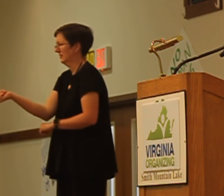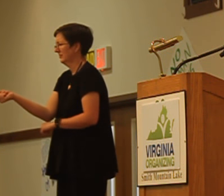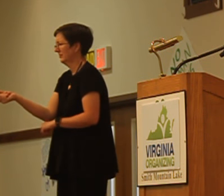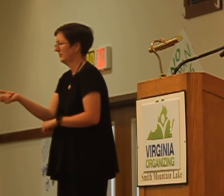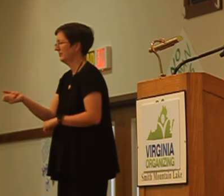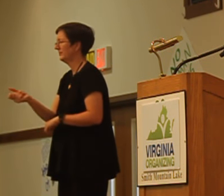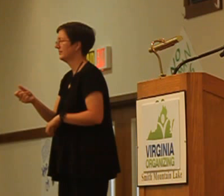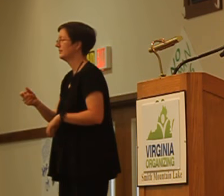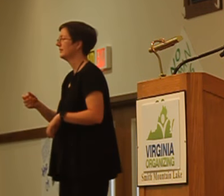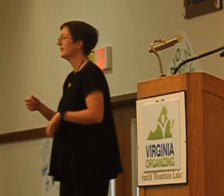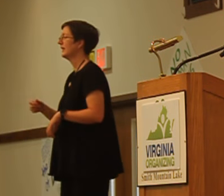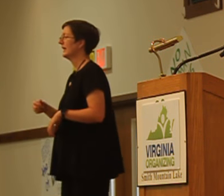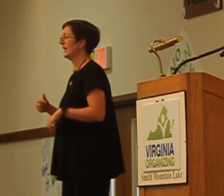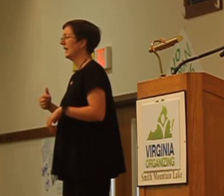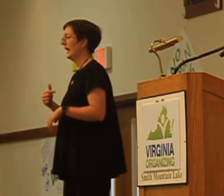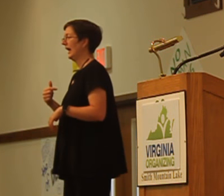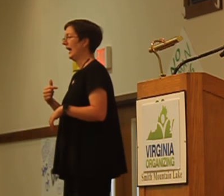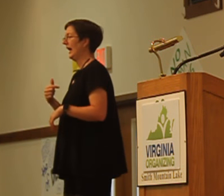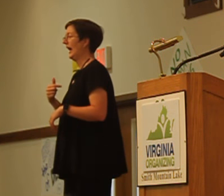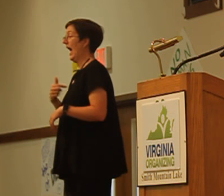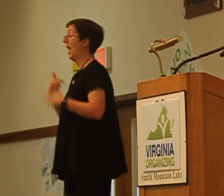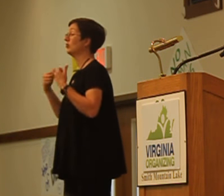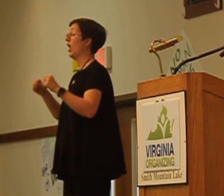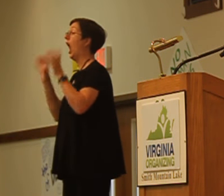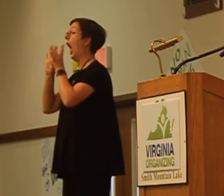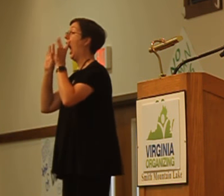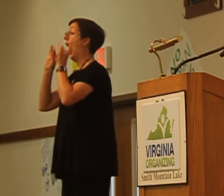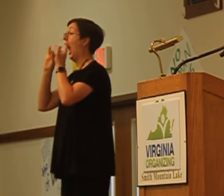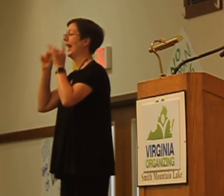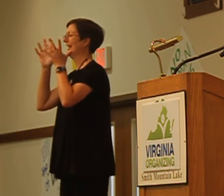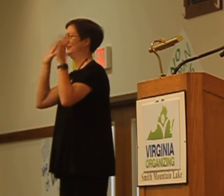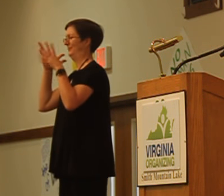I'm going to give you the condensed version of my battle.